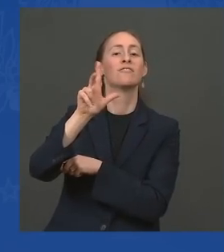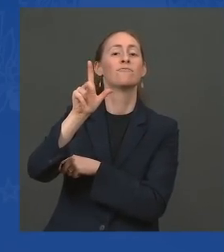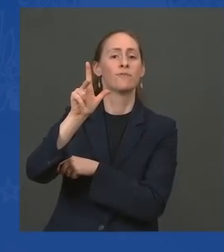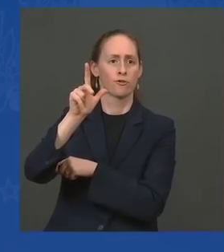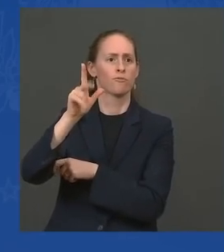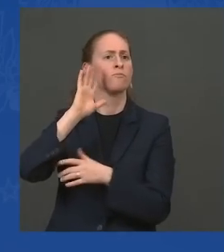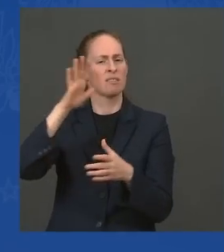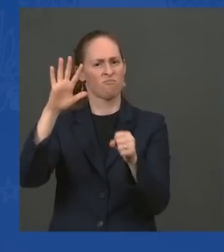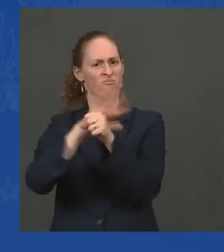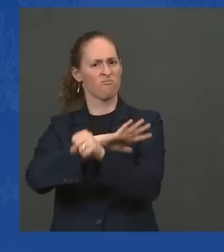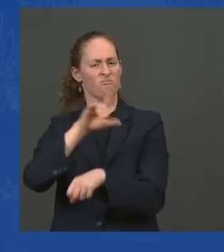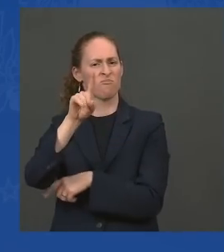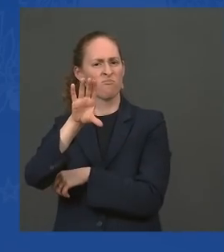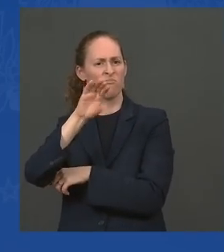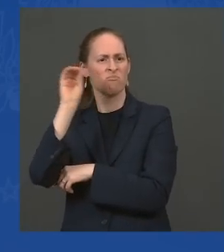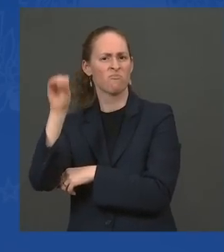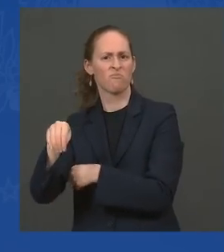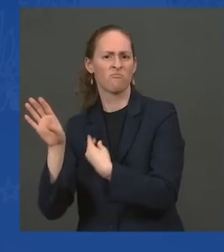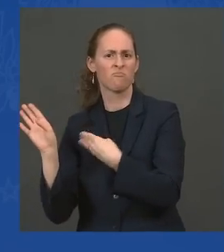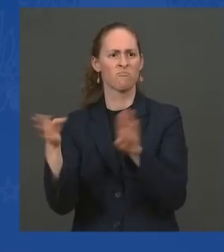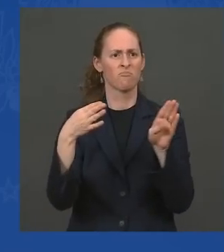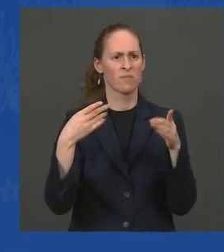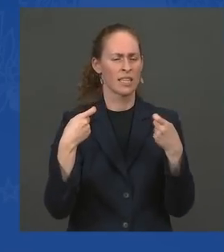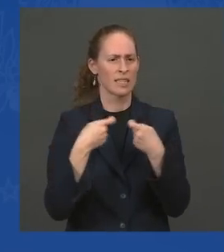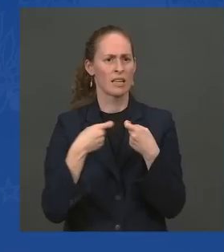wherever you are. There you are. You did, Mary.